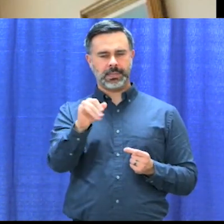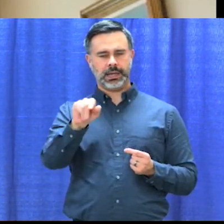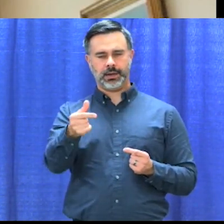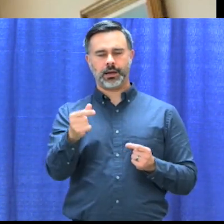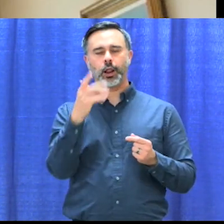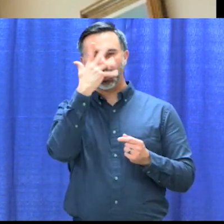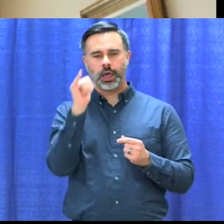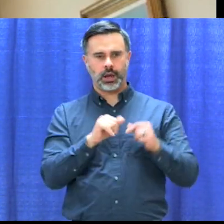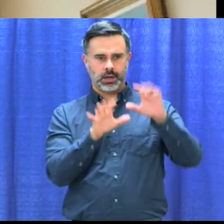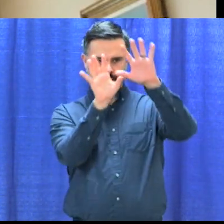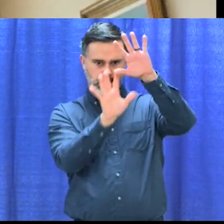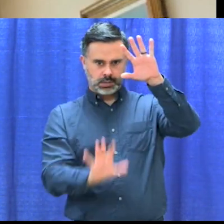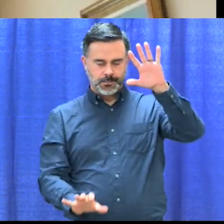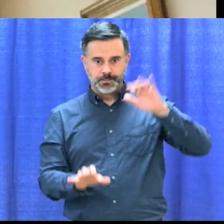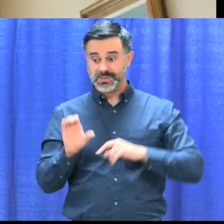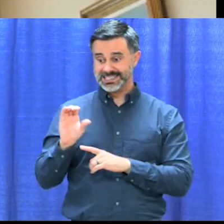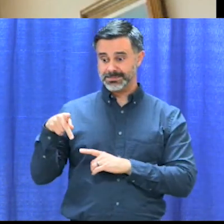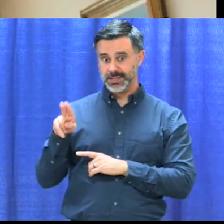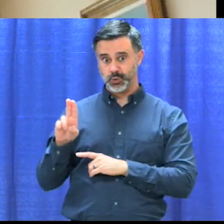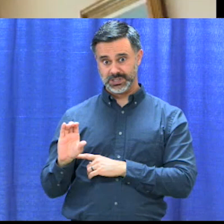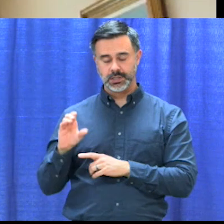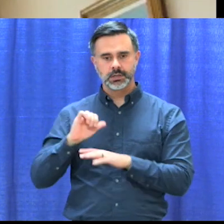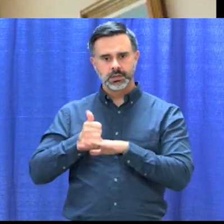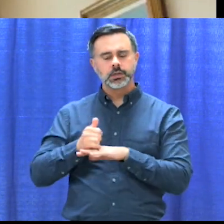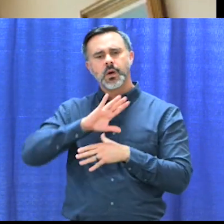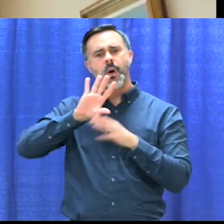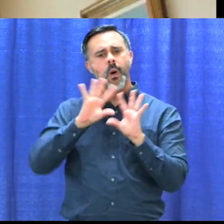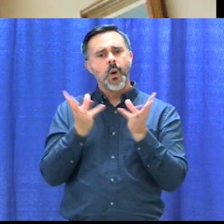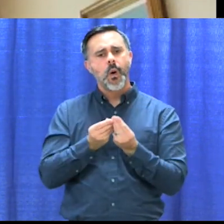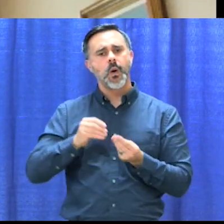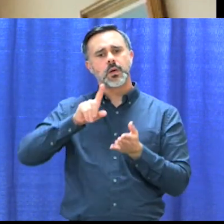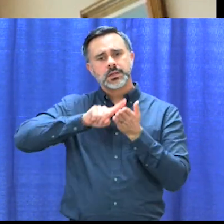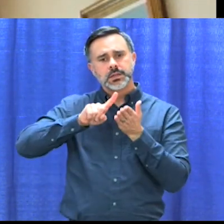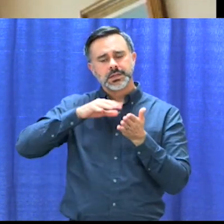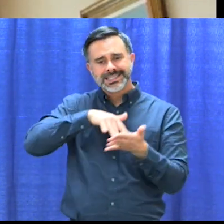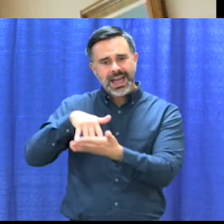But CPUC was doing a whole study through the unites the state of California to realize